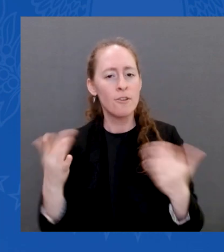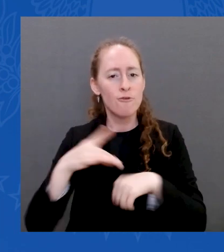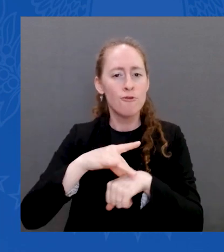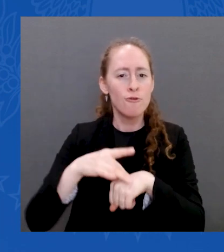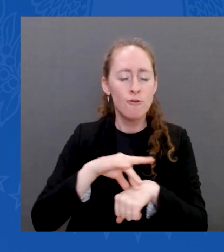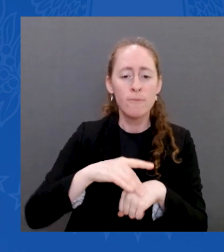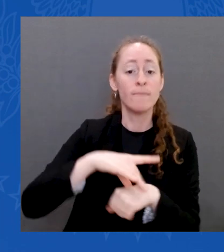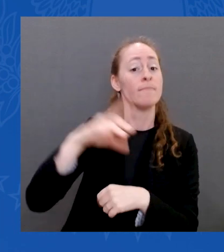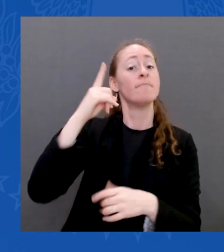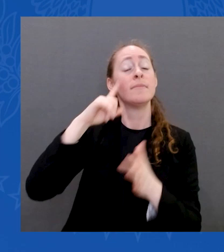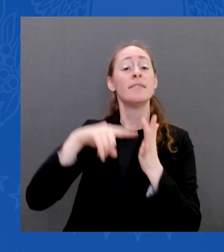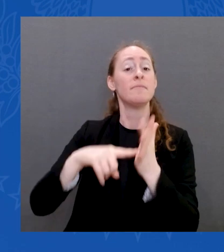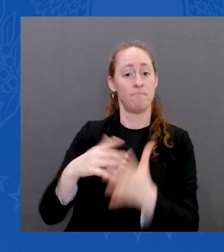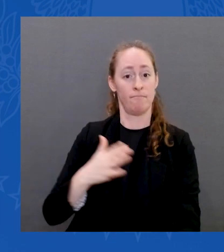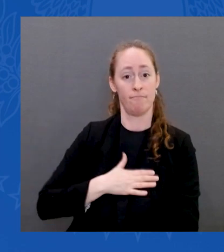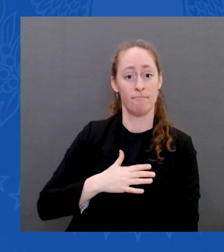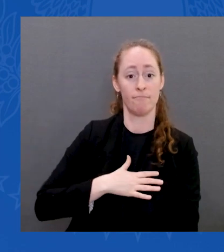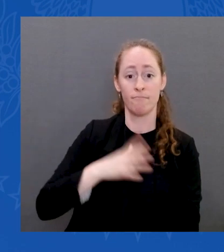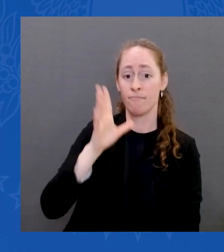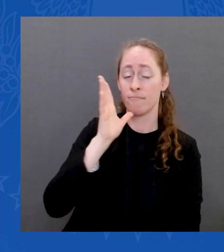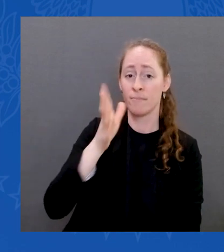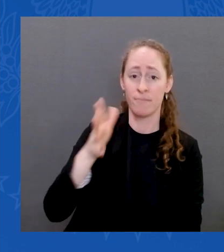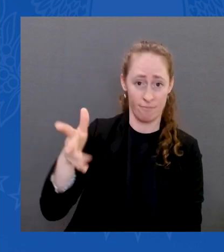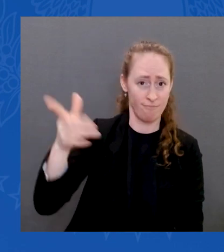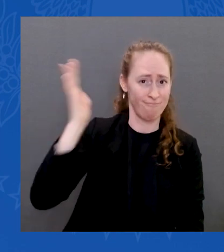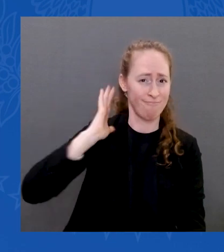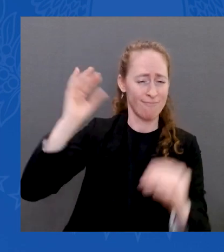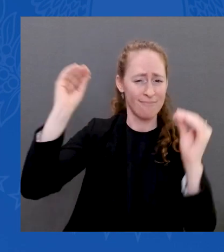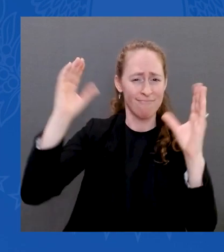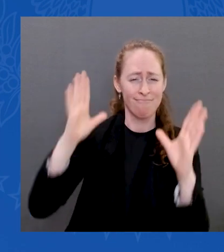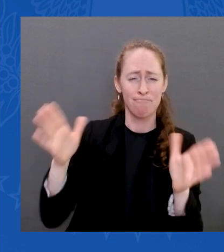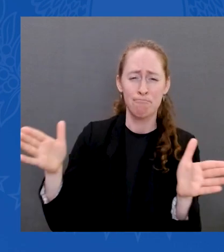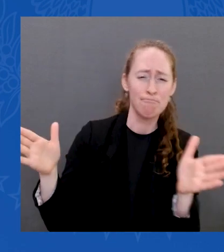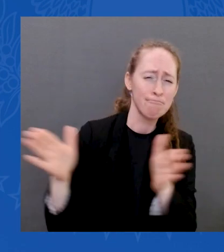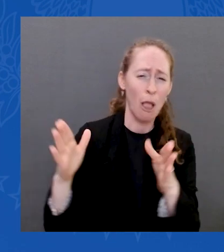And she loved her work, and her students loved her in return.